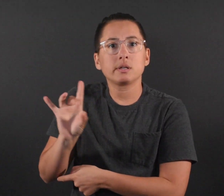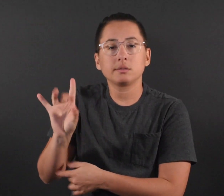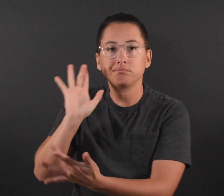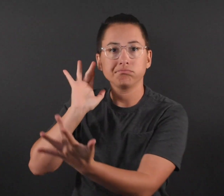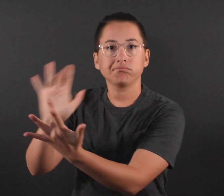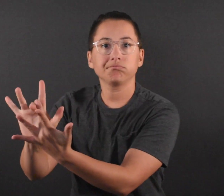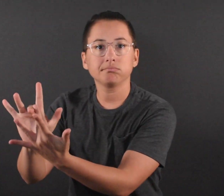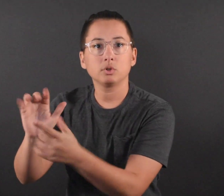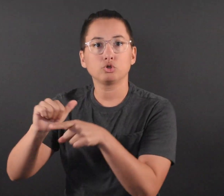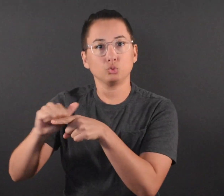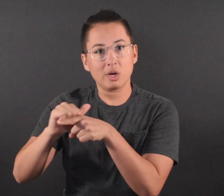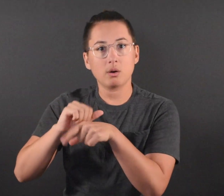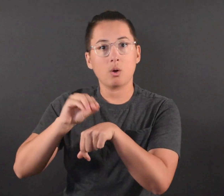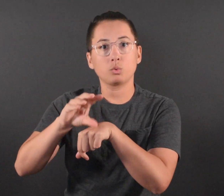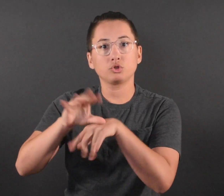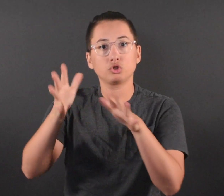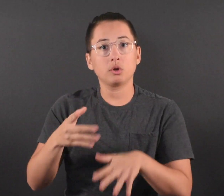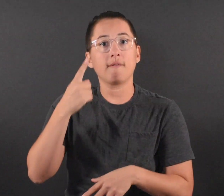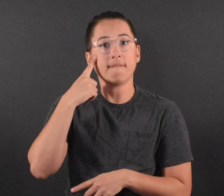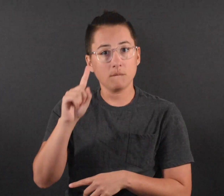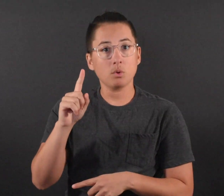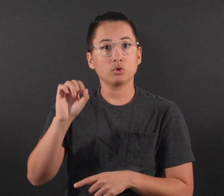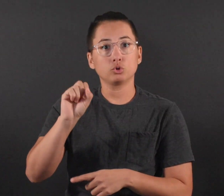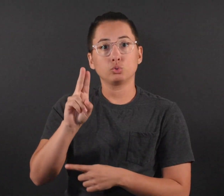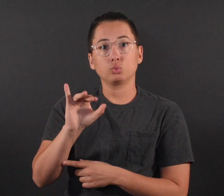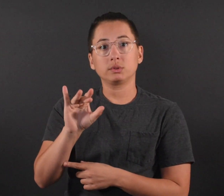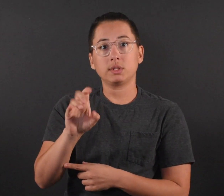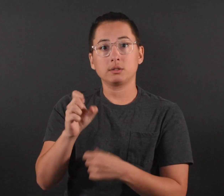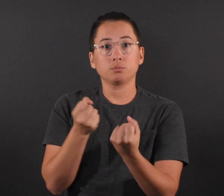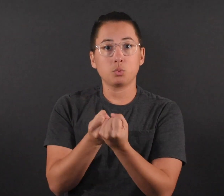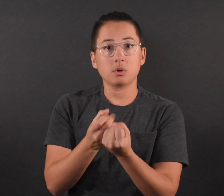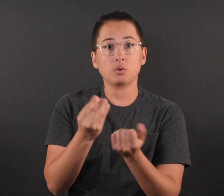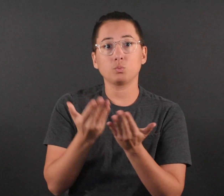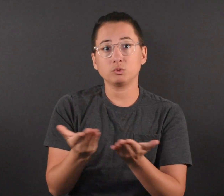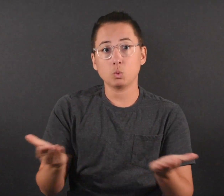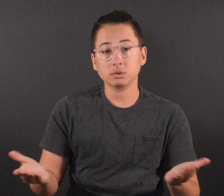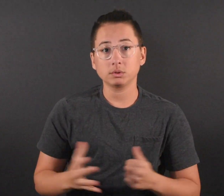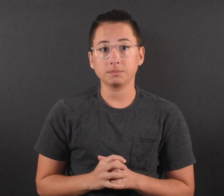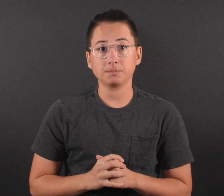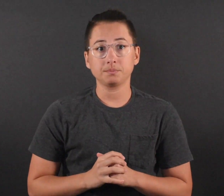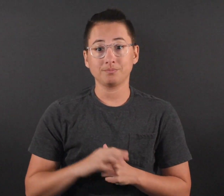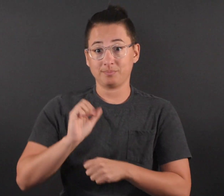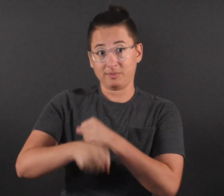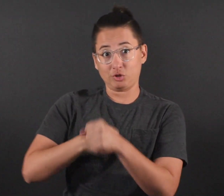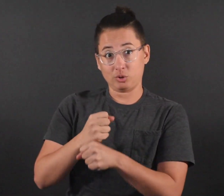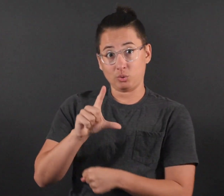it easier to remember how to access a trained counselor for suicide support and resources.